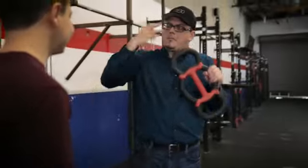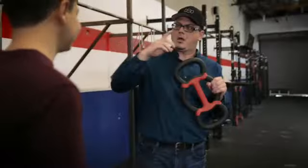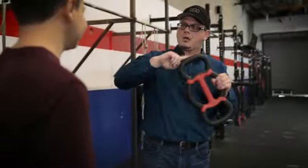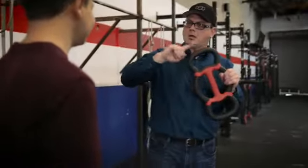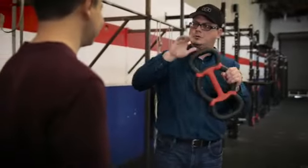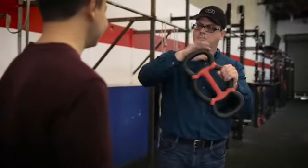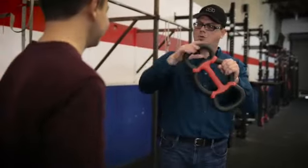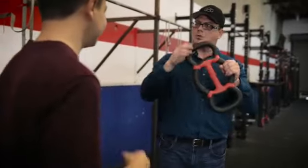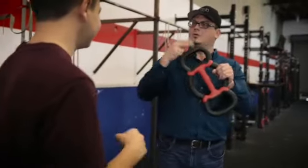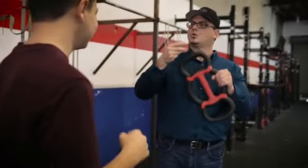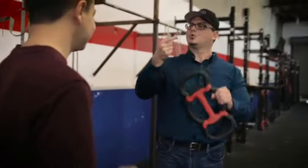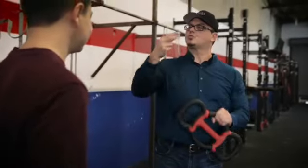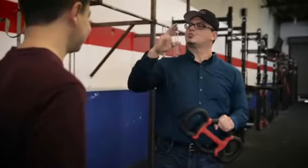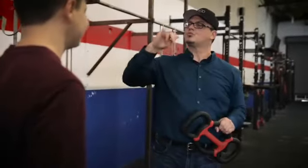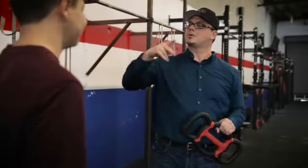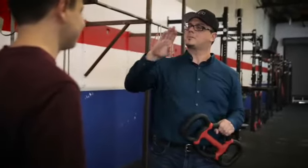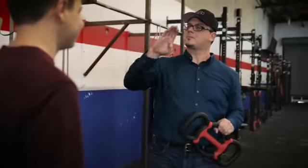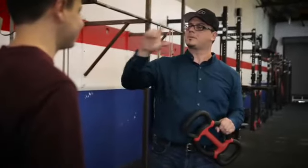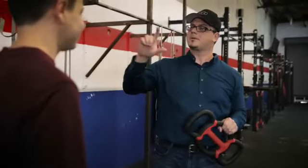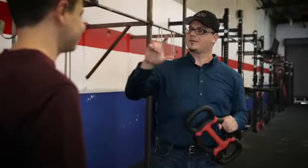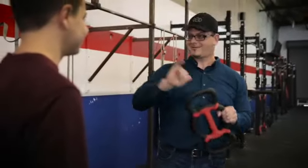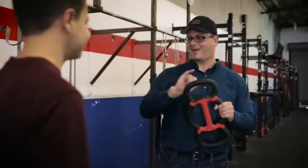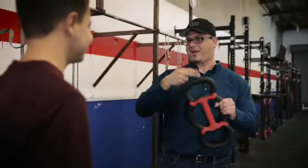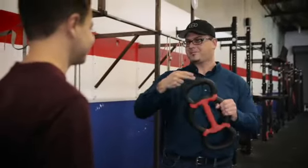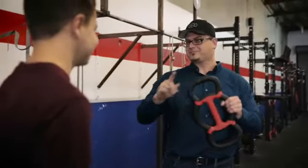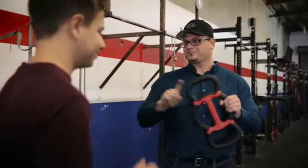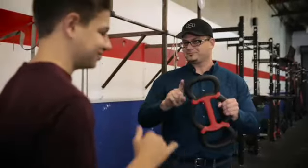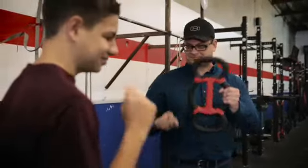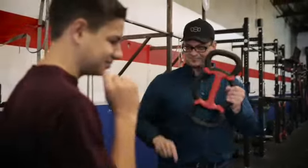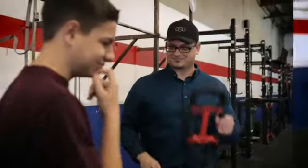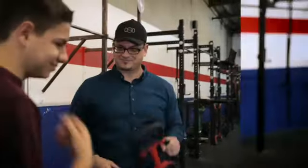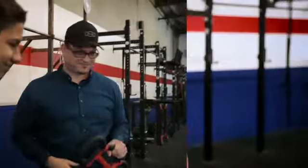There are so many different options, so we're calling it Gripbell.